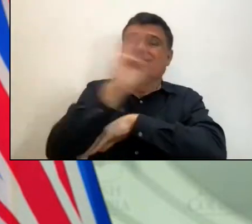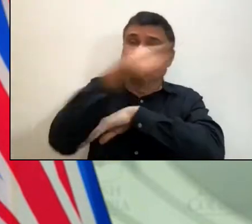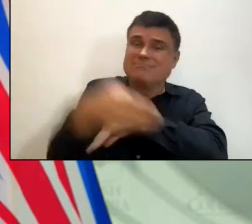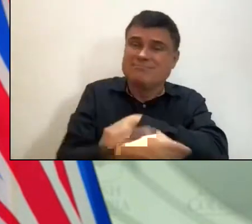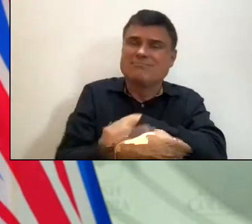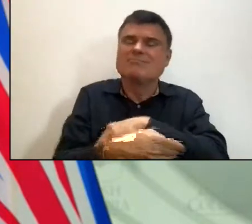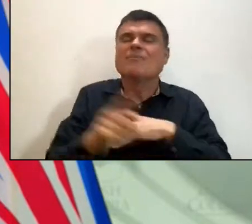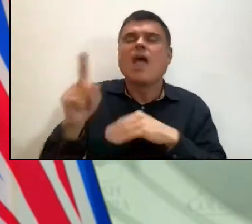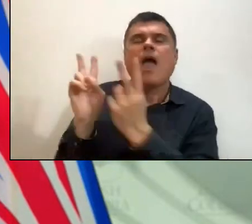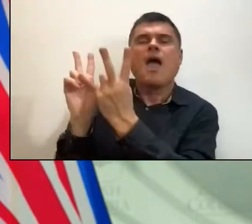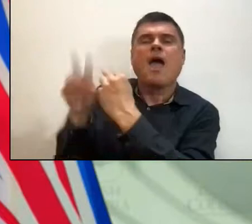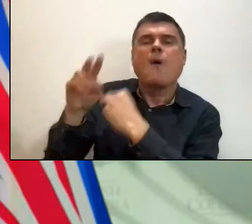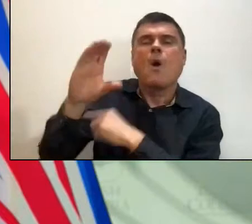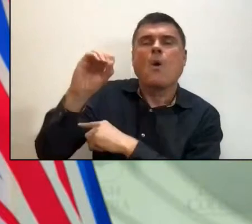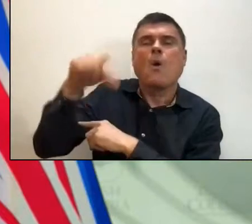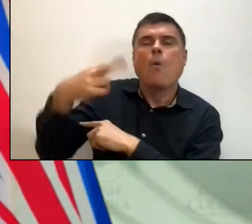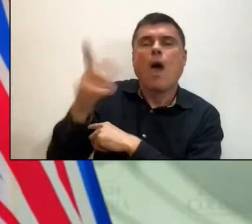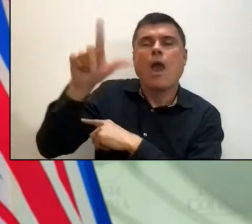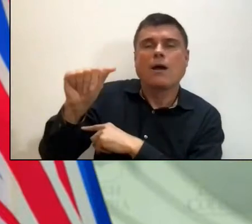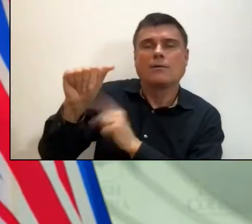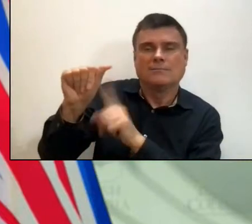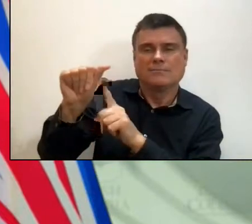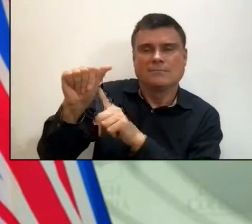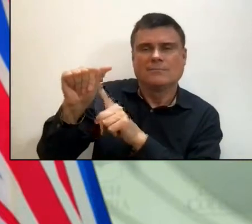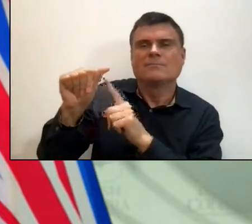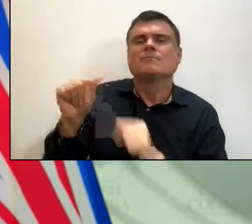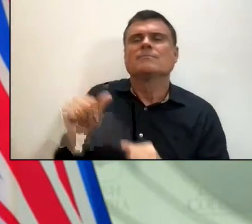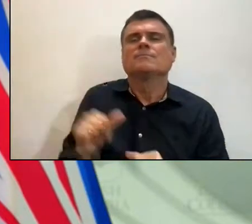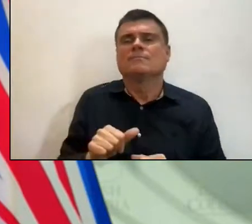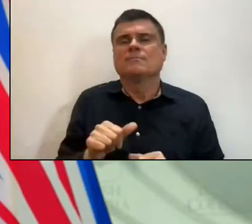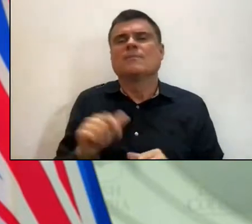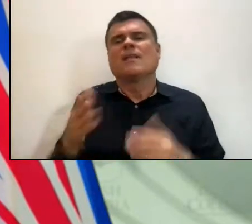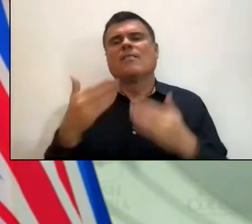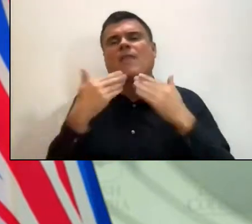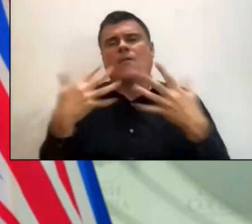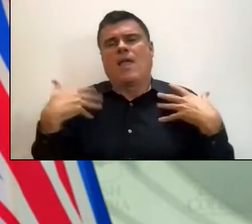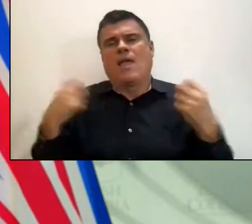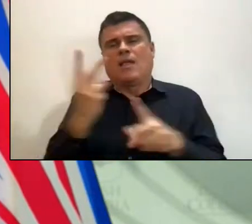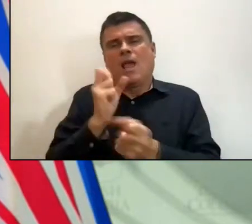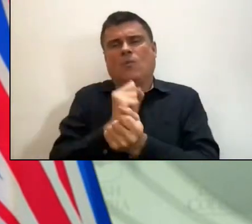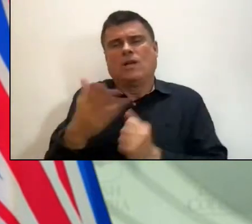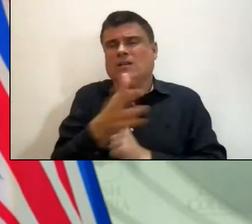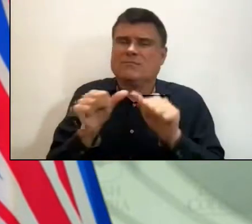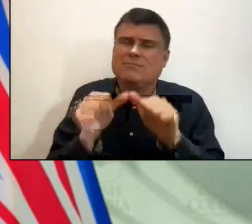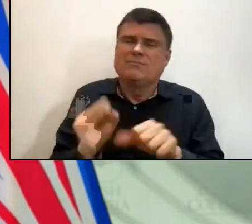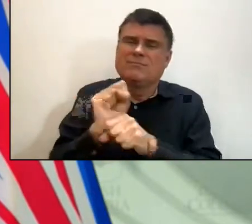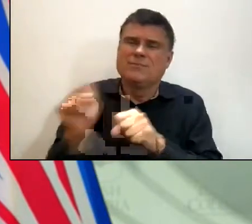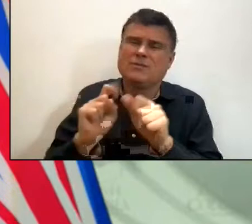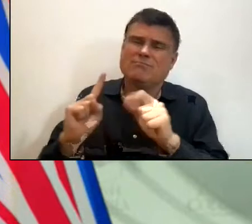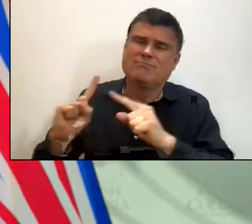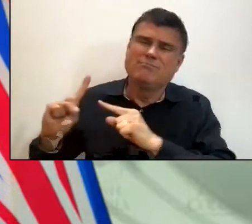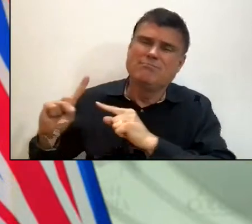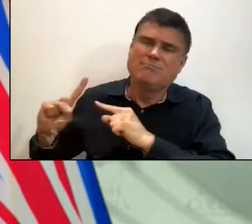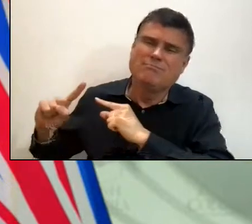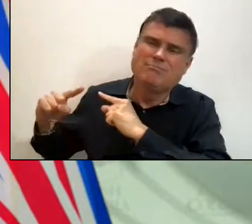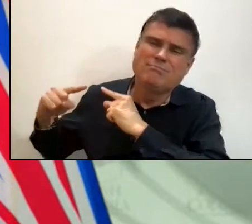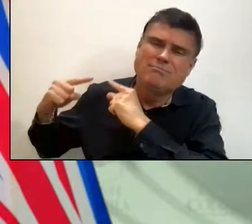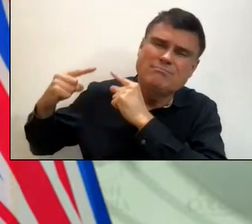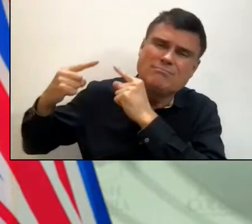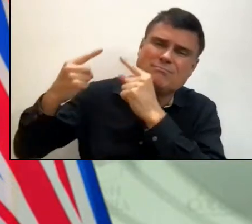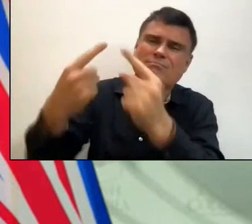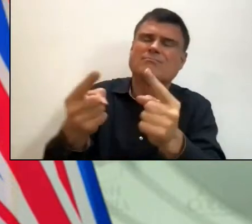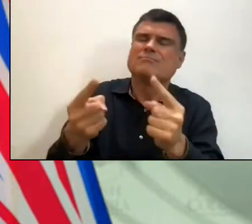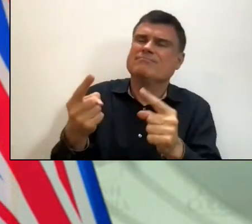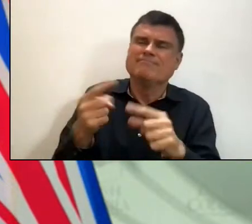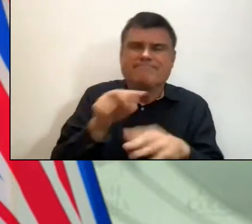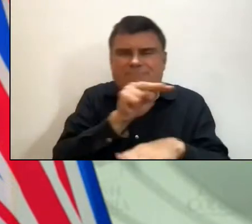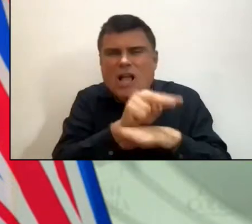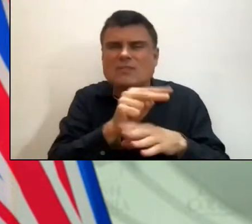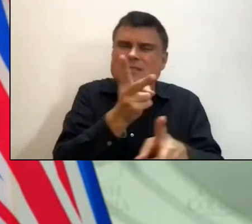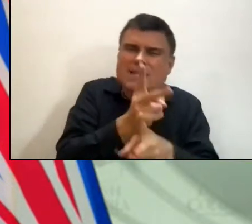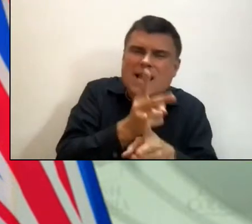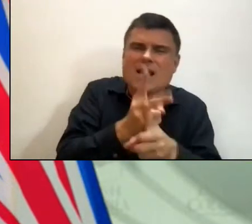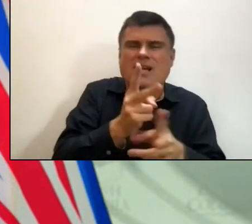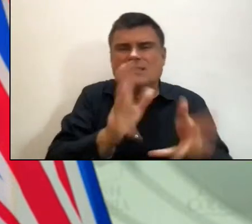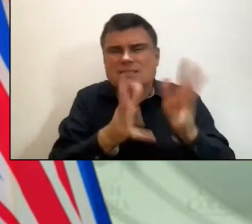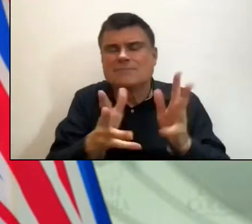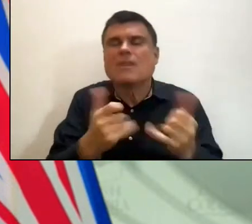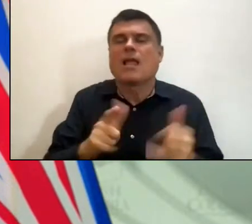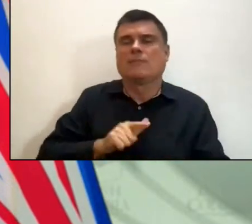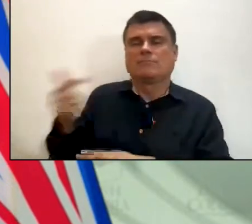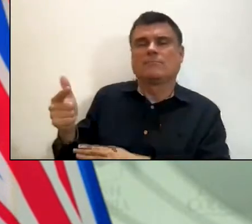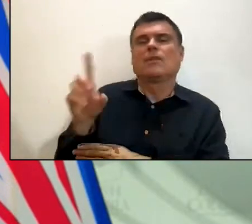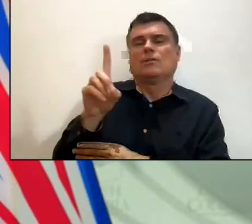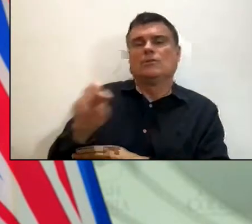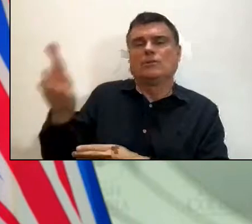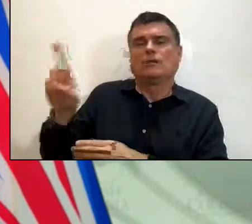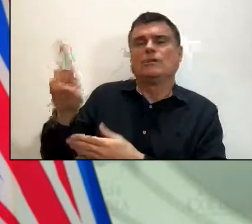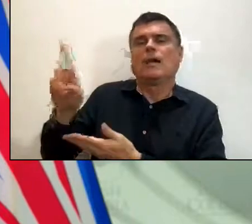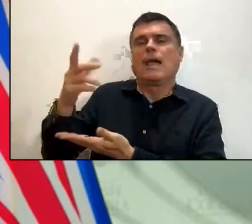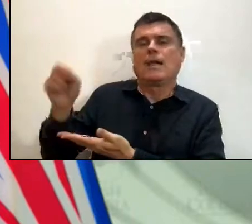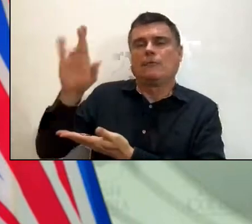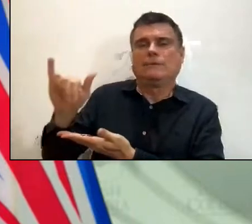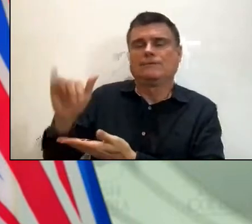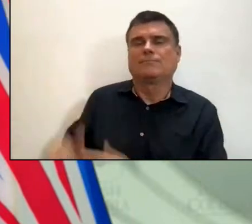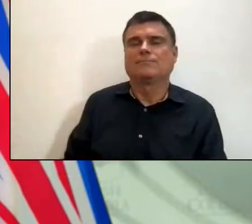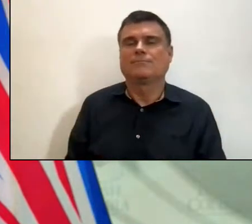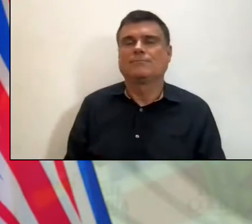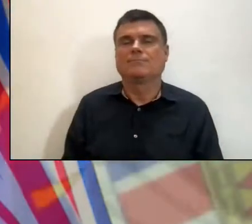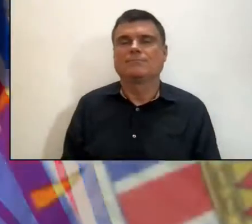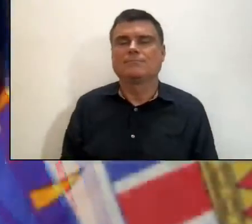afternooand iis my nor tobe tkid